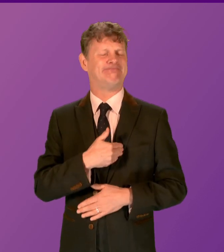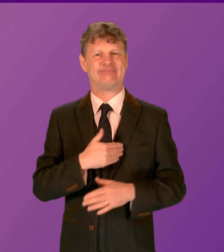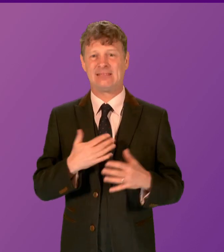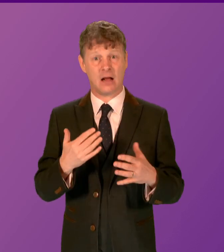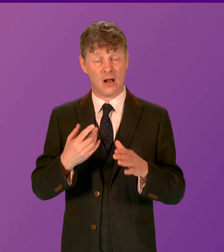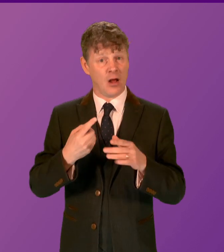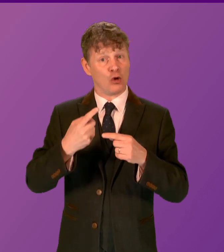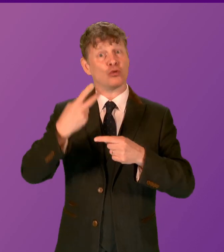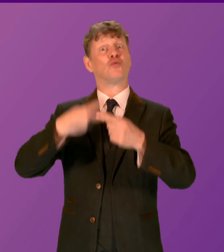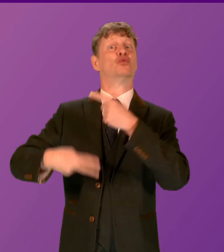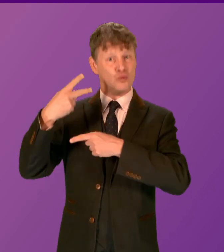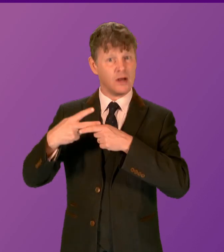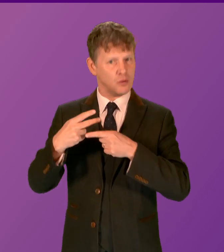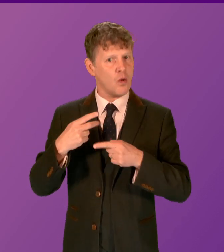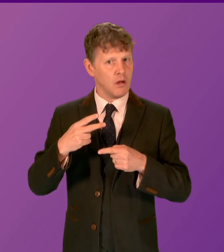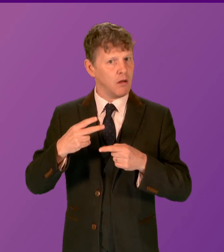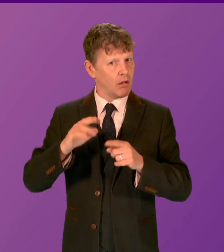year, with a reduction in the number of suspected drug deaths.